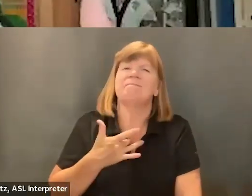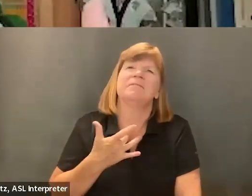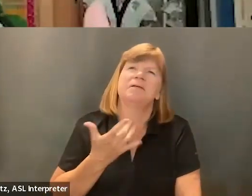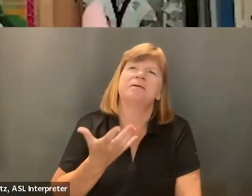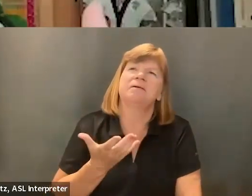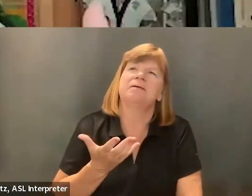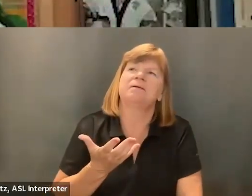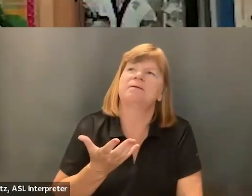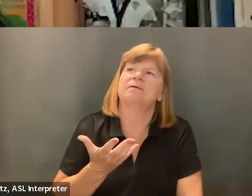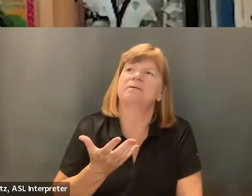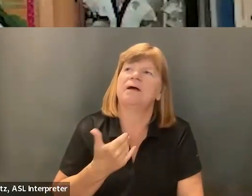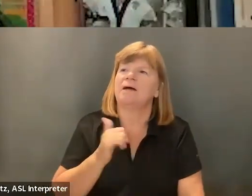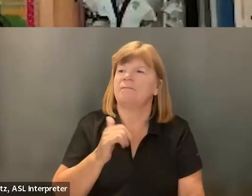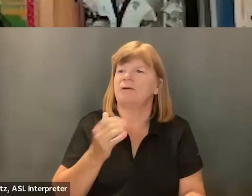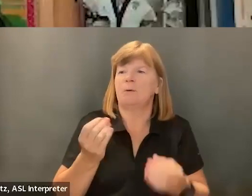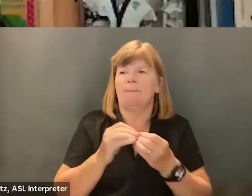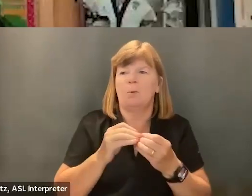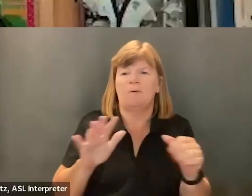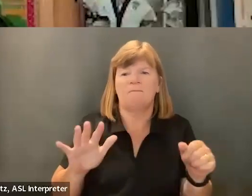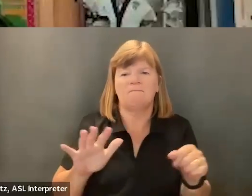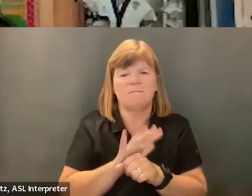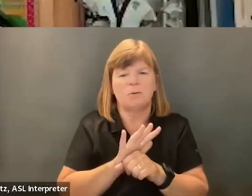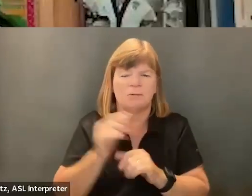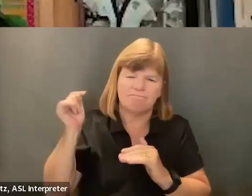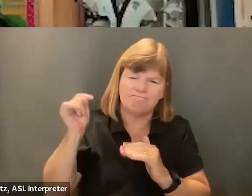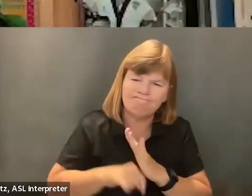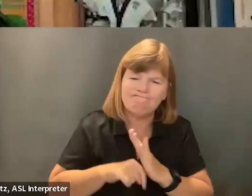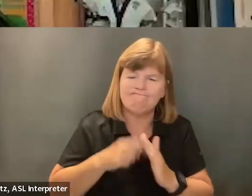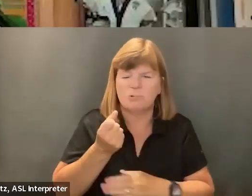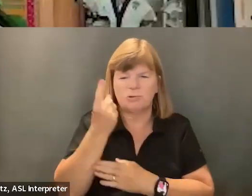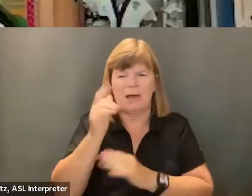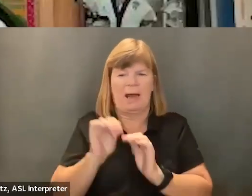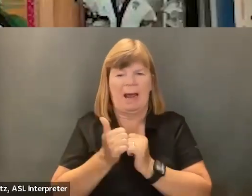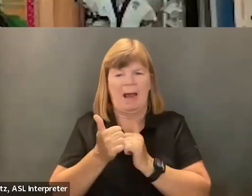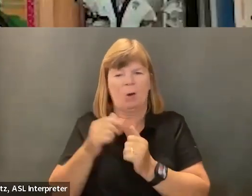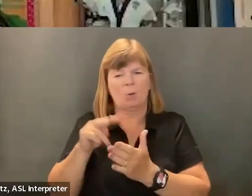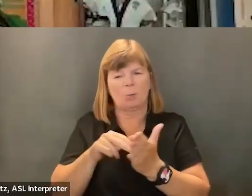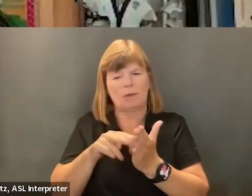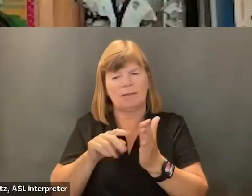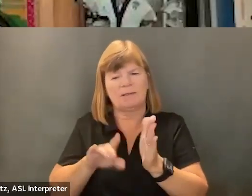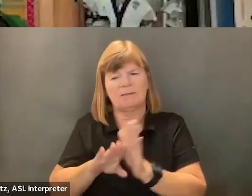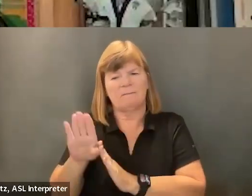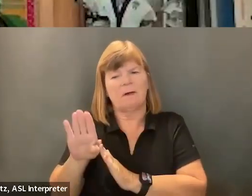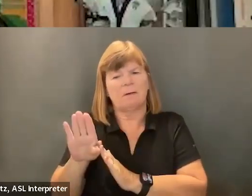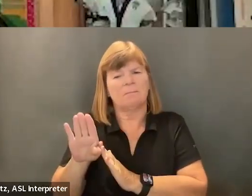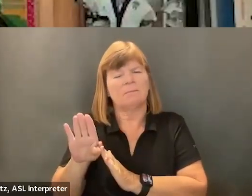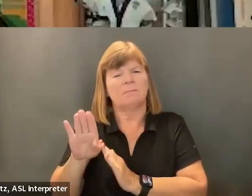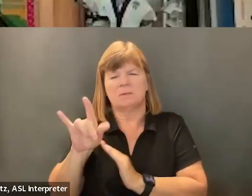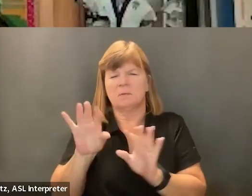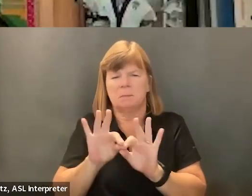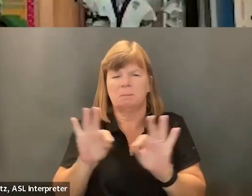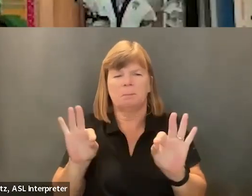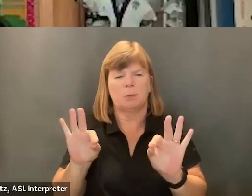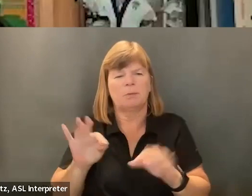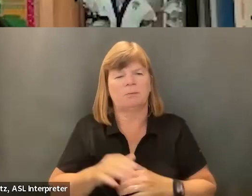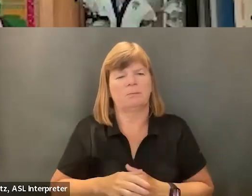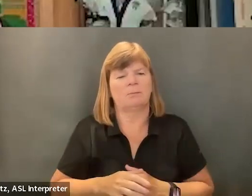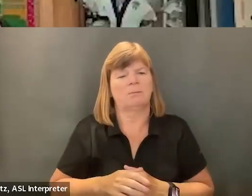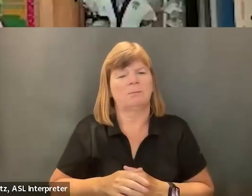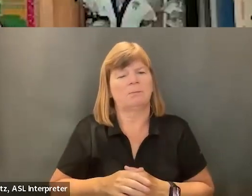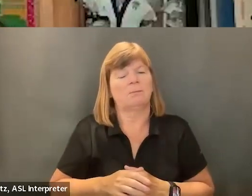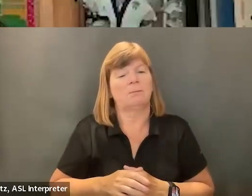a more complete understanding of how reading develops um is is important so that we can you